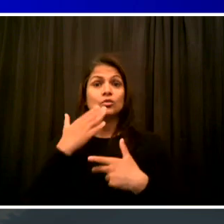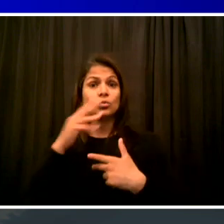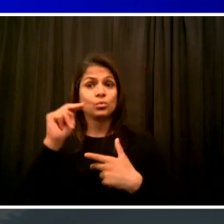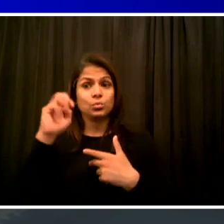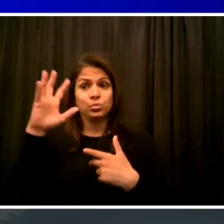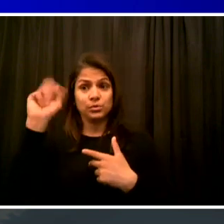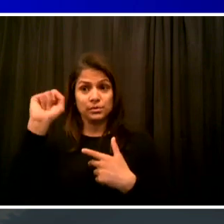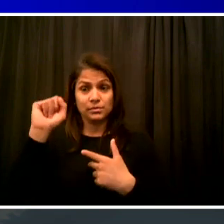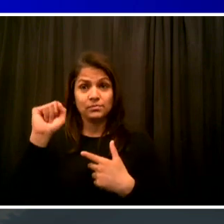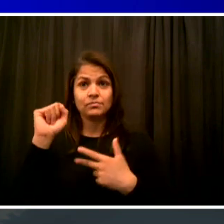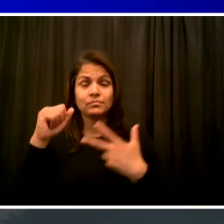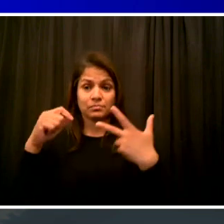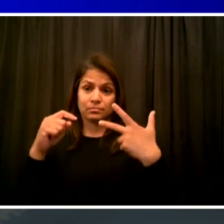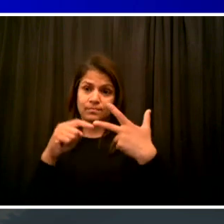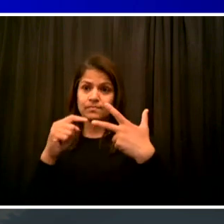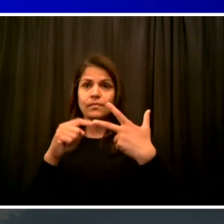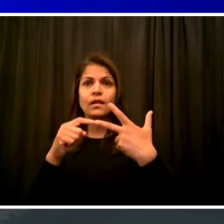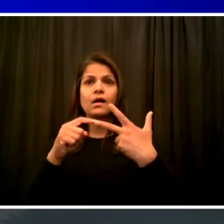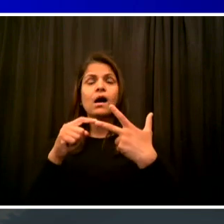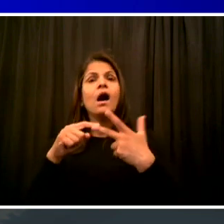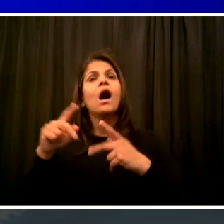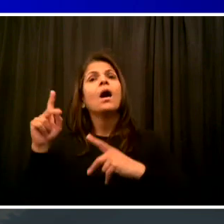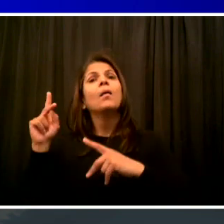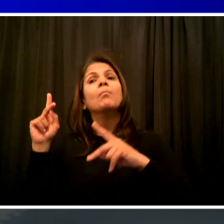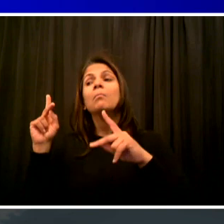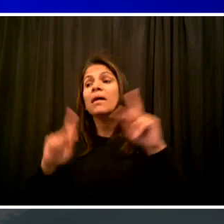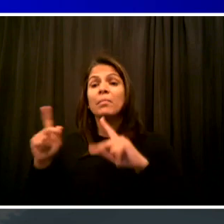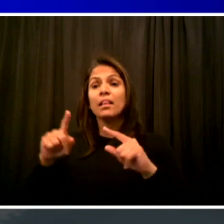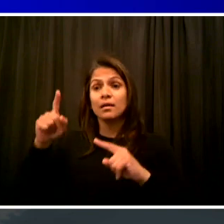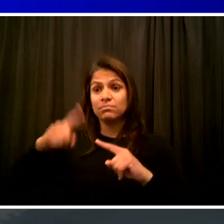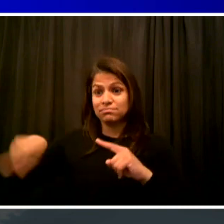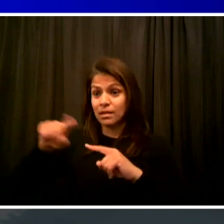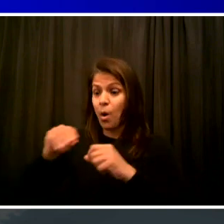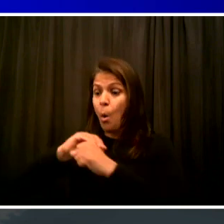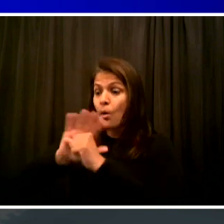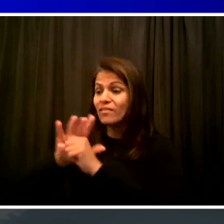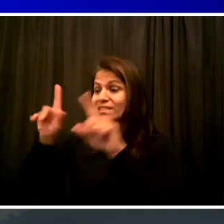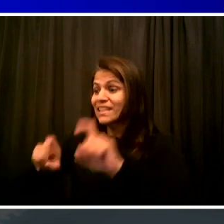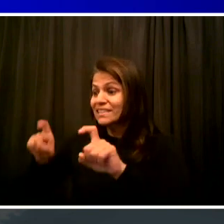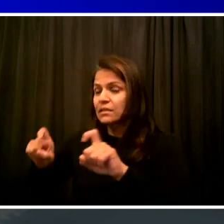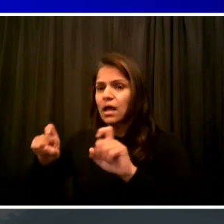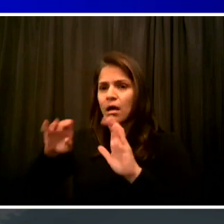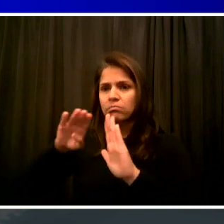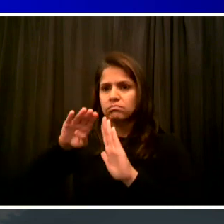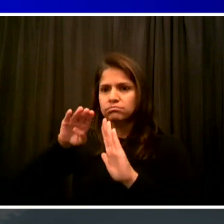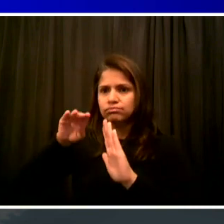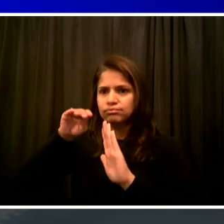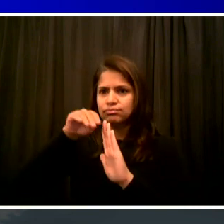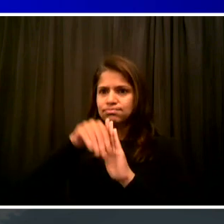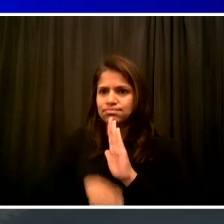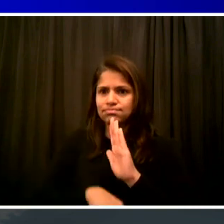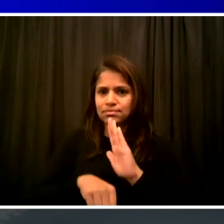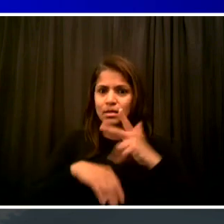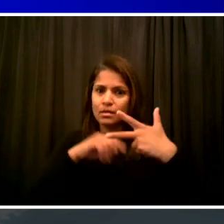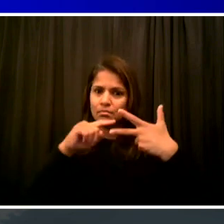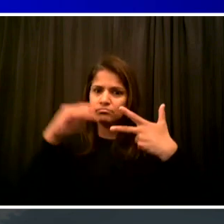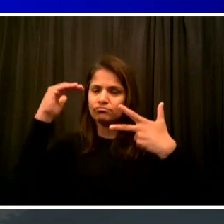HEWRE WE HAVE TO DO BETTER. THEG OOD NEWS, THE PERCENTAGE OF PEOPLE WHO TESTED